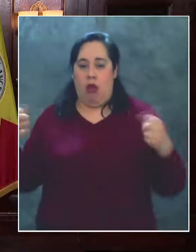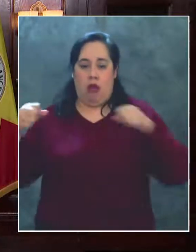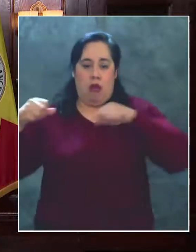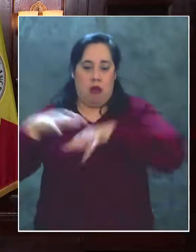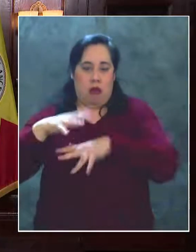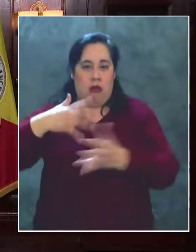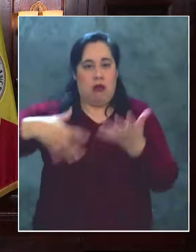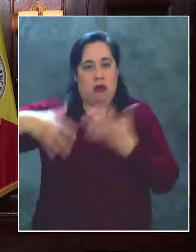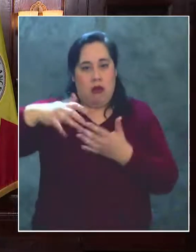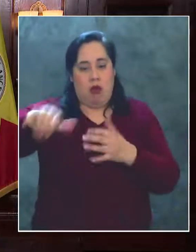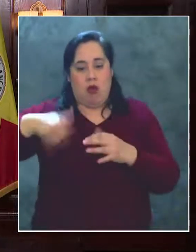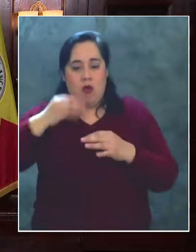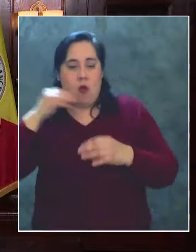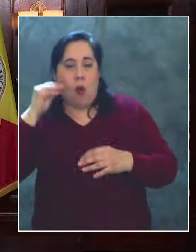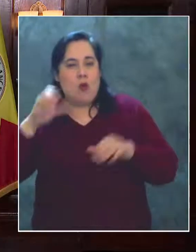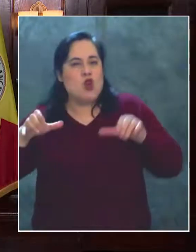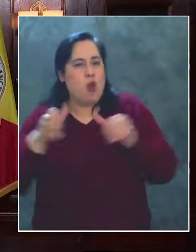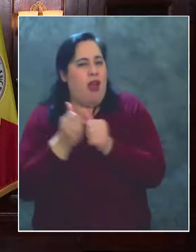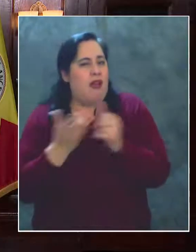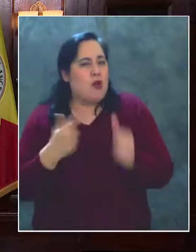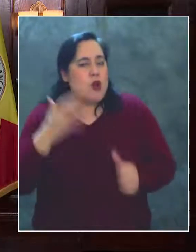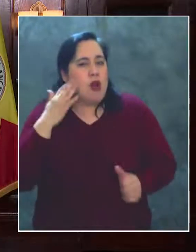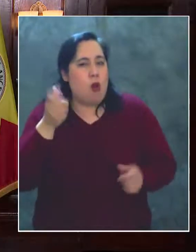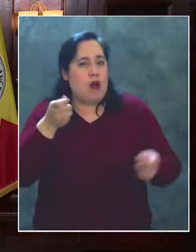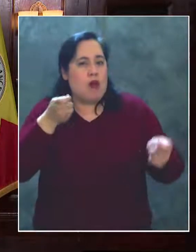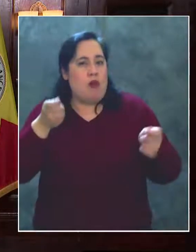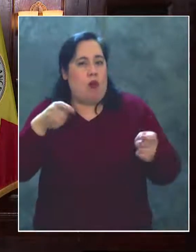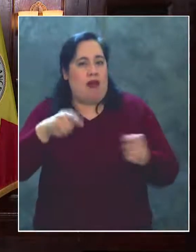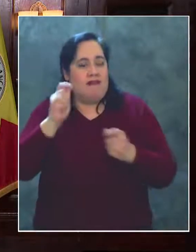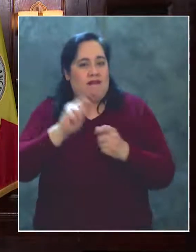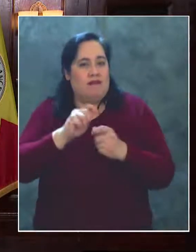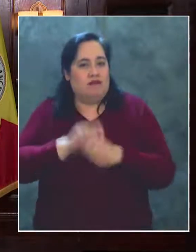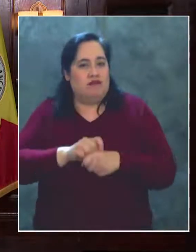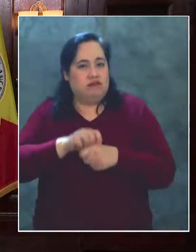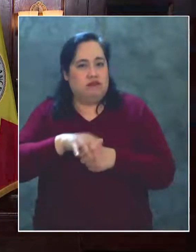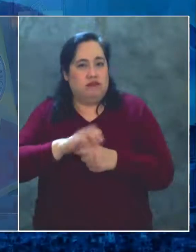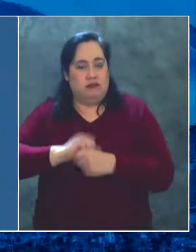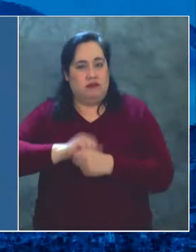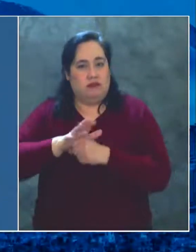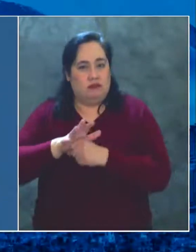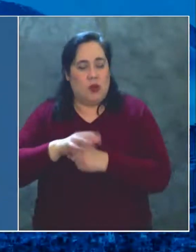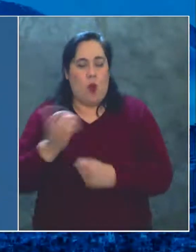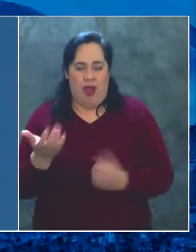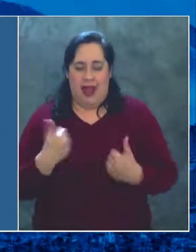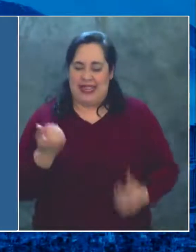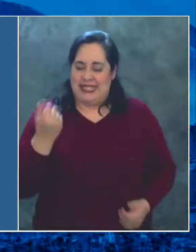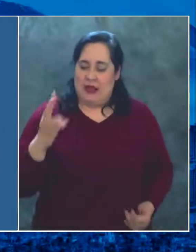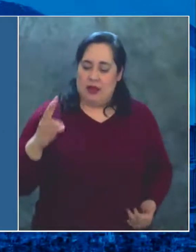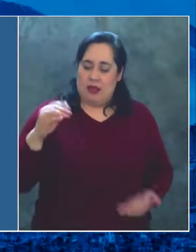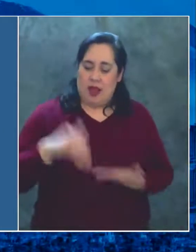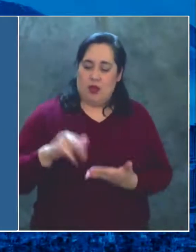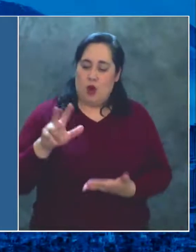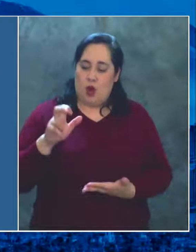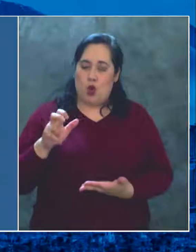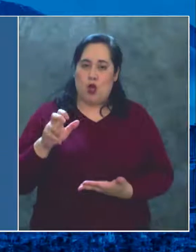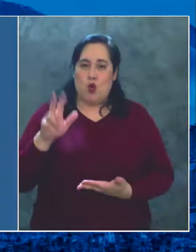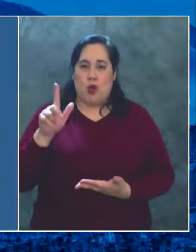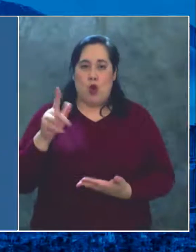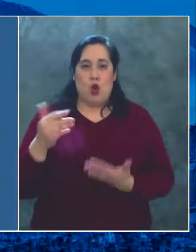DON'T MIX HOUSEHOLD S AND DO ALL THE THINGS THAT WE KNOW